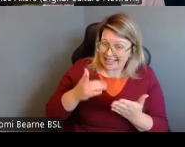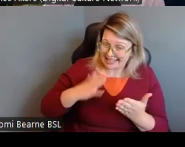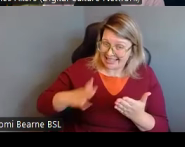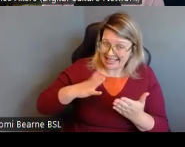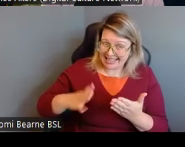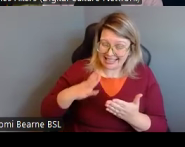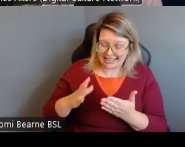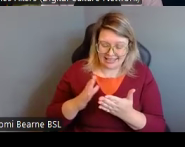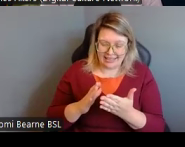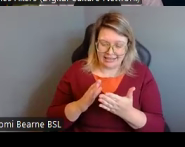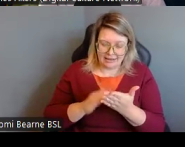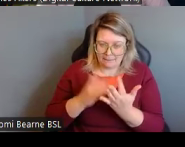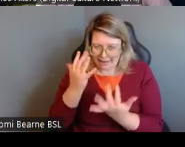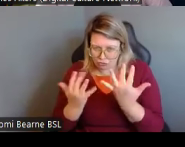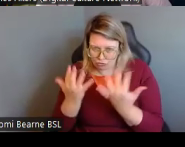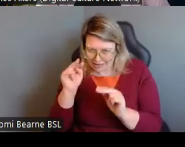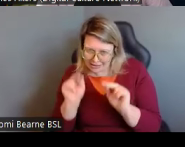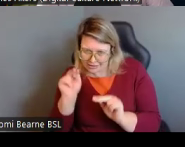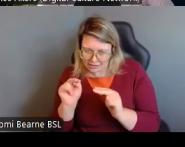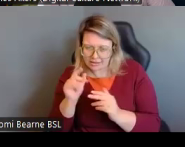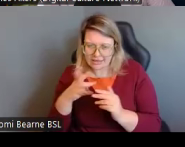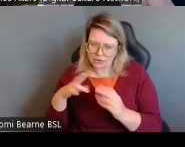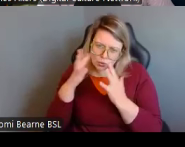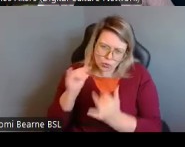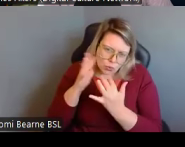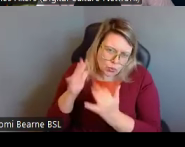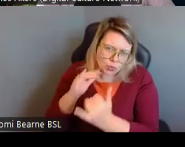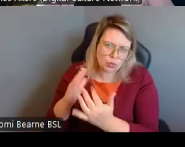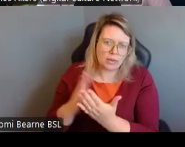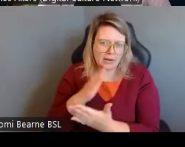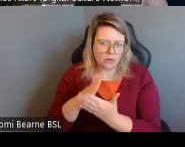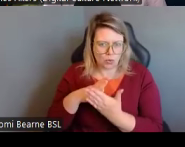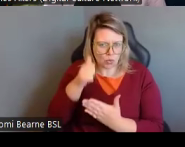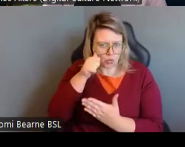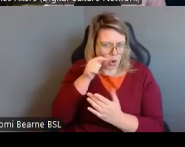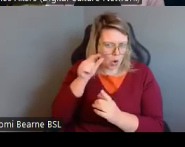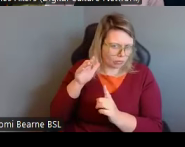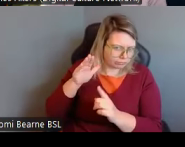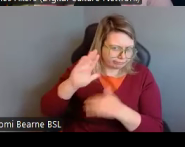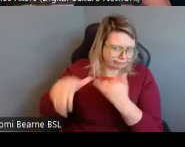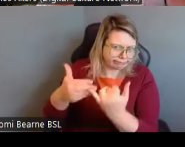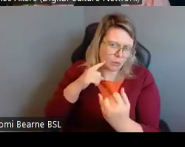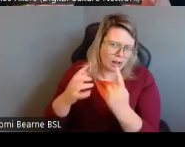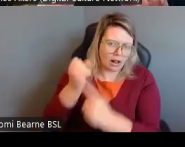and look at them regularly to show that you're on track for where you want to be. In your organization,